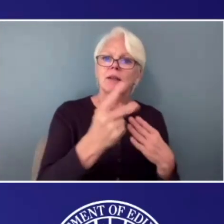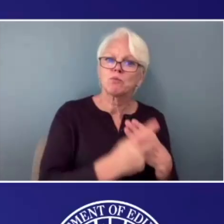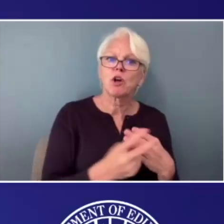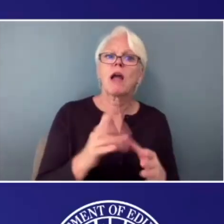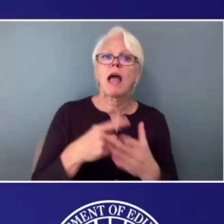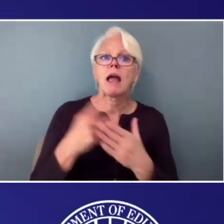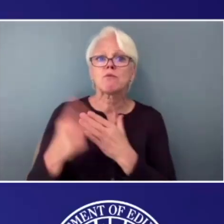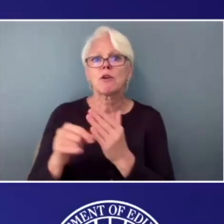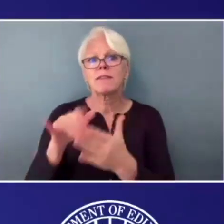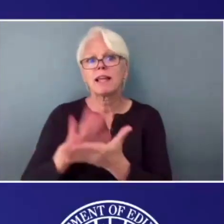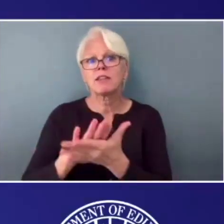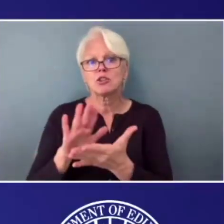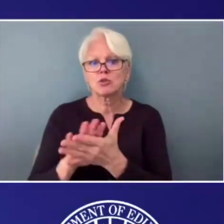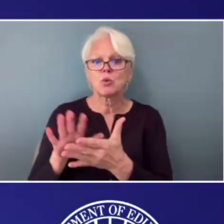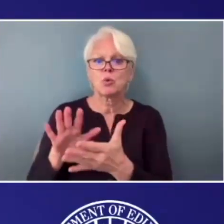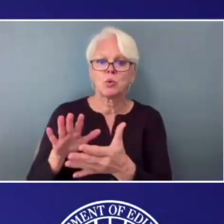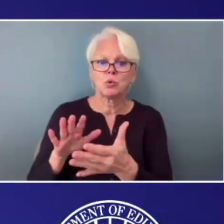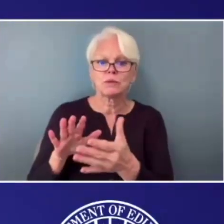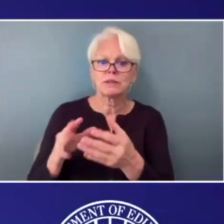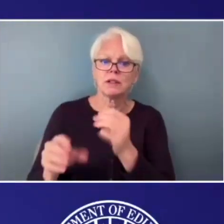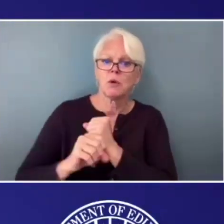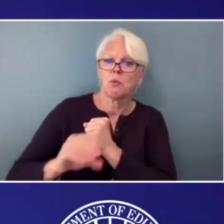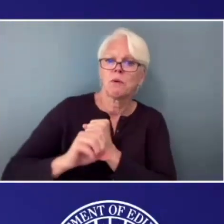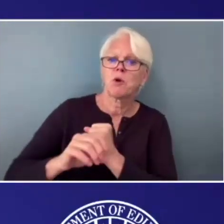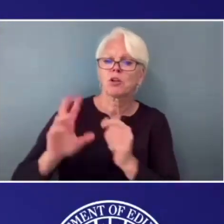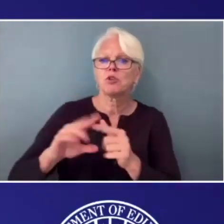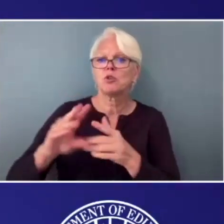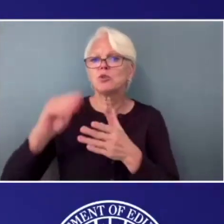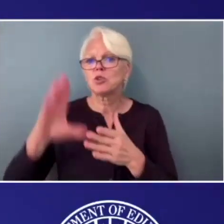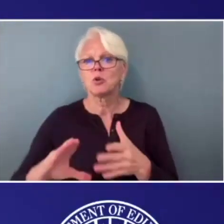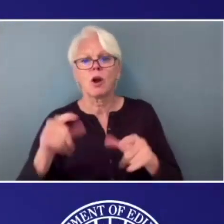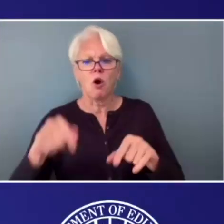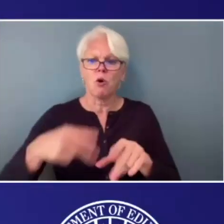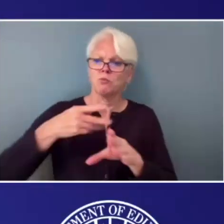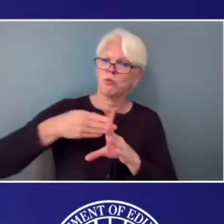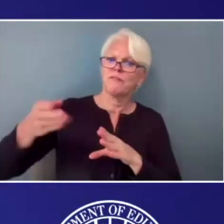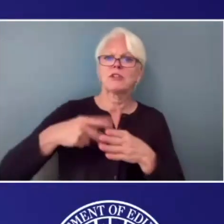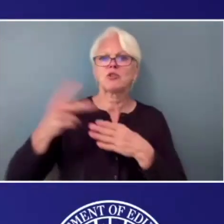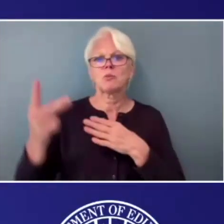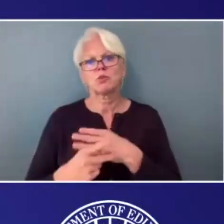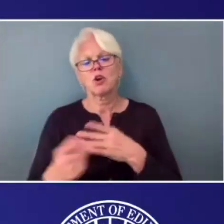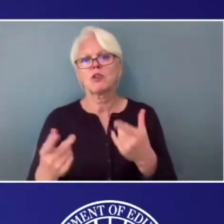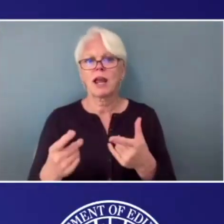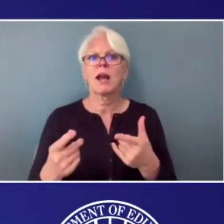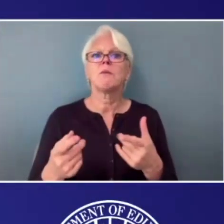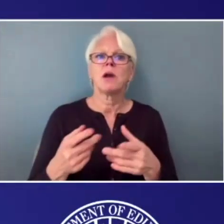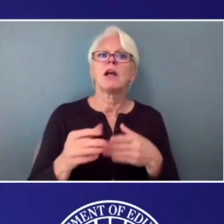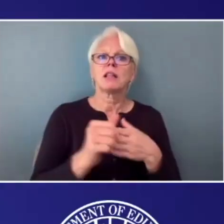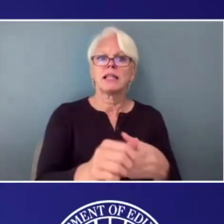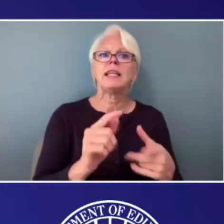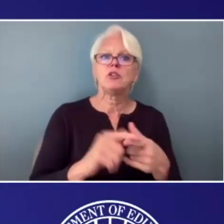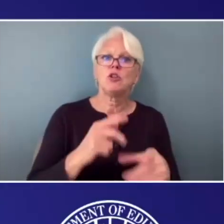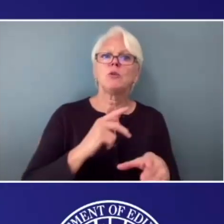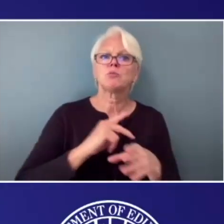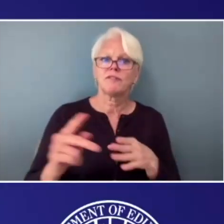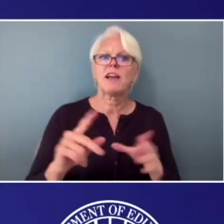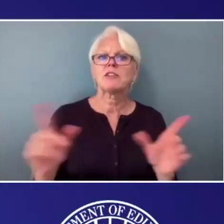schools treated or, you know, marketed to students about as professional programs that lead to professional licensure to avoid the moral hazard of schools creating